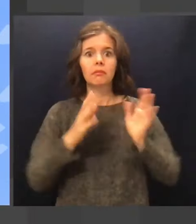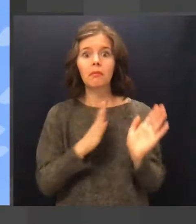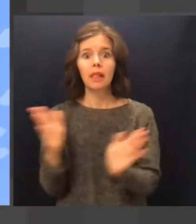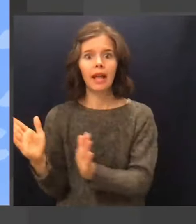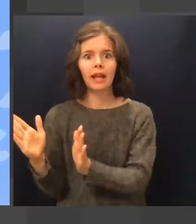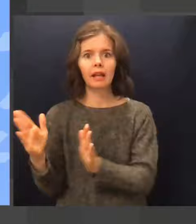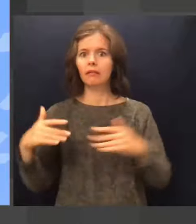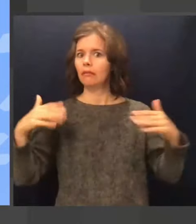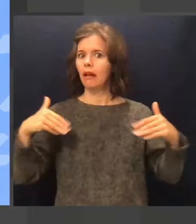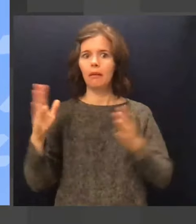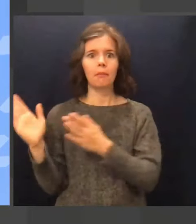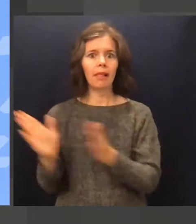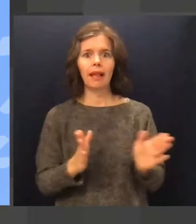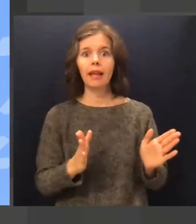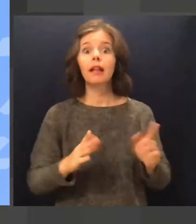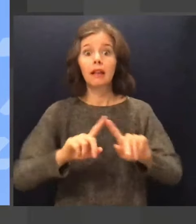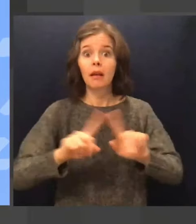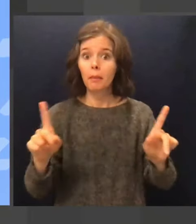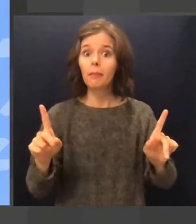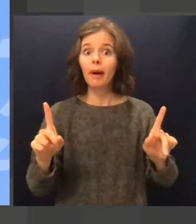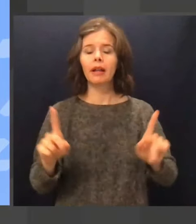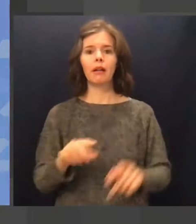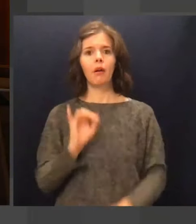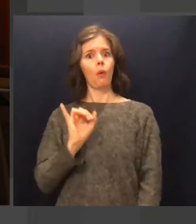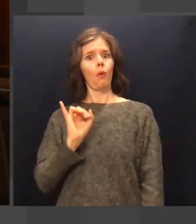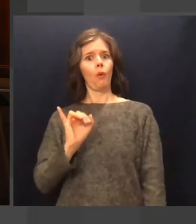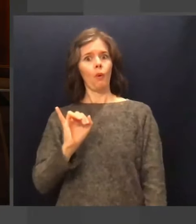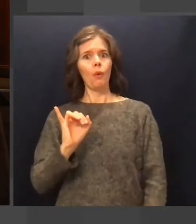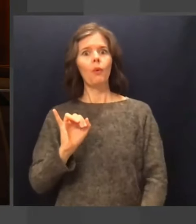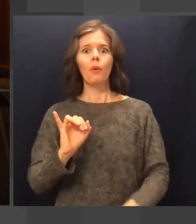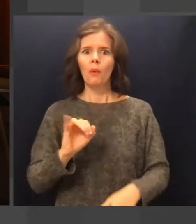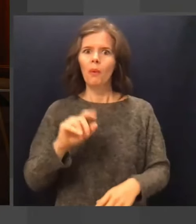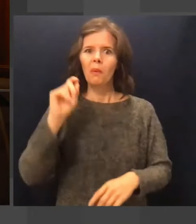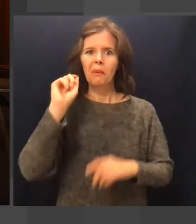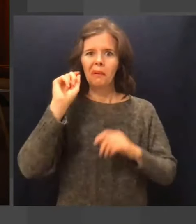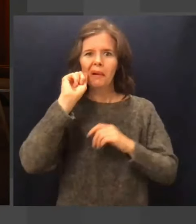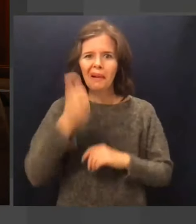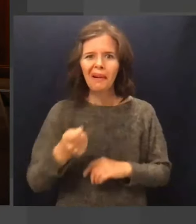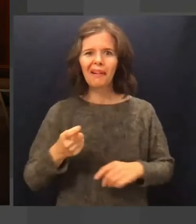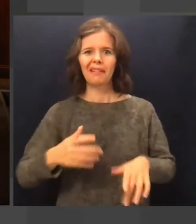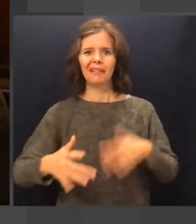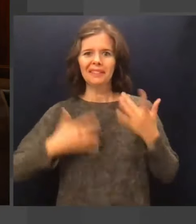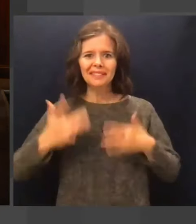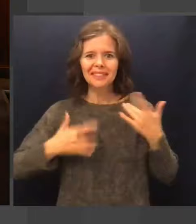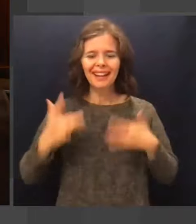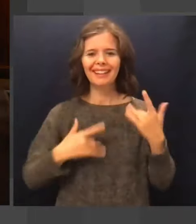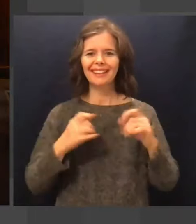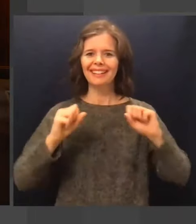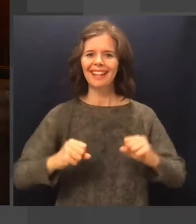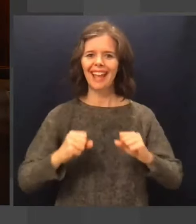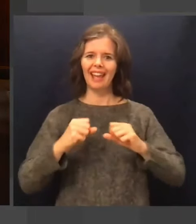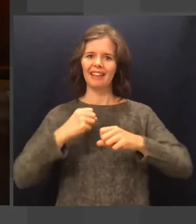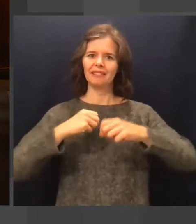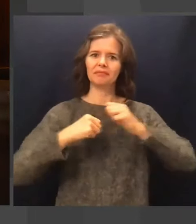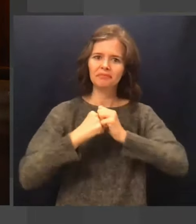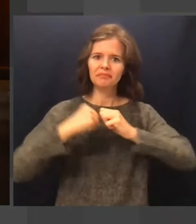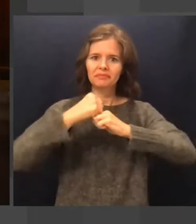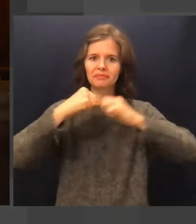IT BUT THEN WHEN WE STARTED TESTING WE WERE LIKE WAIT.